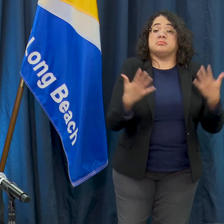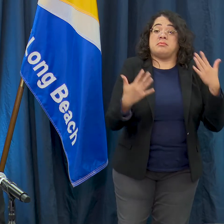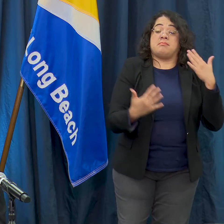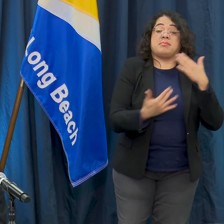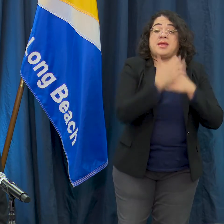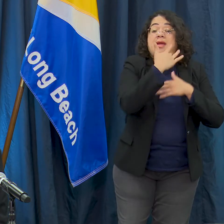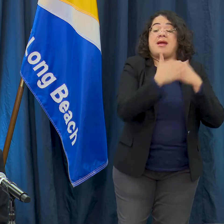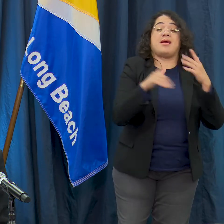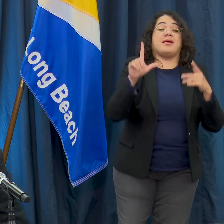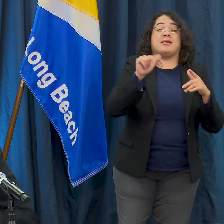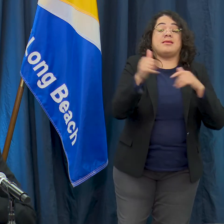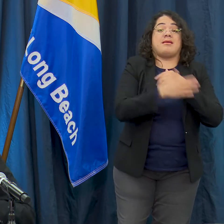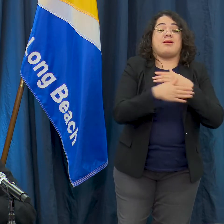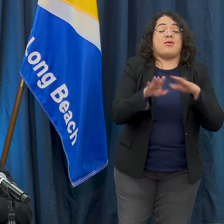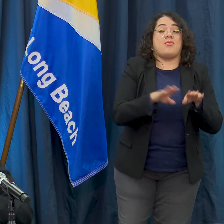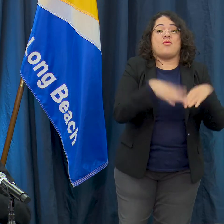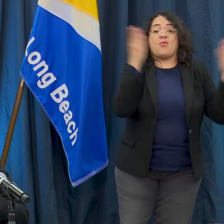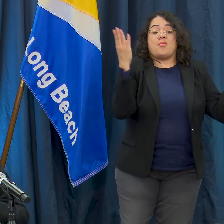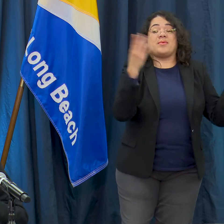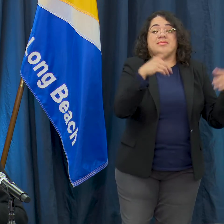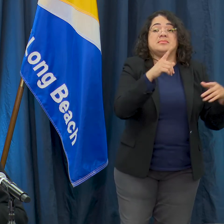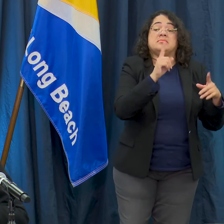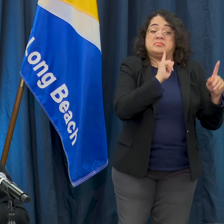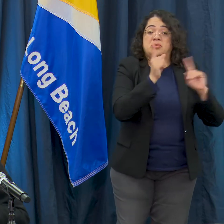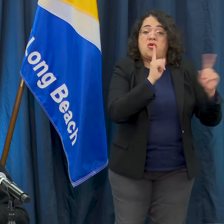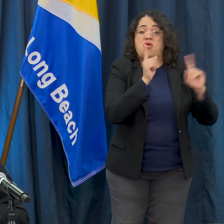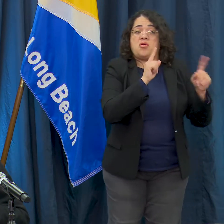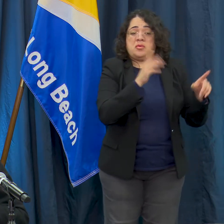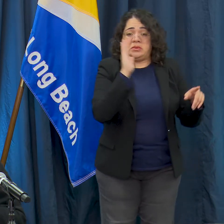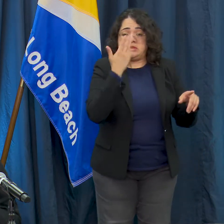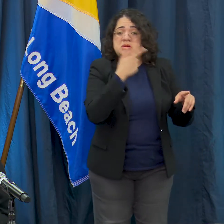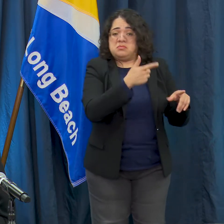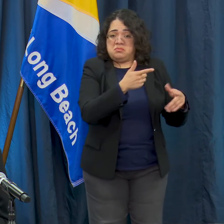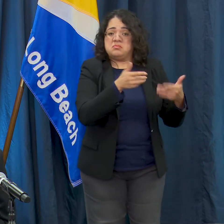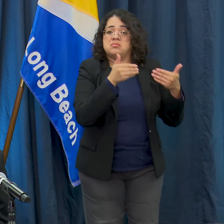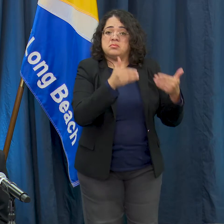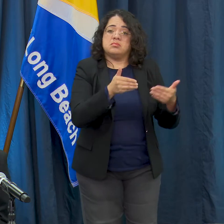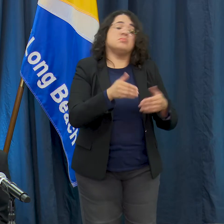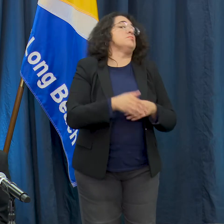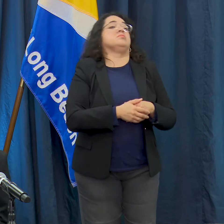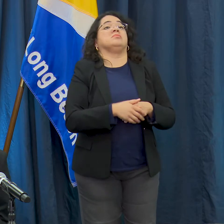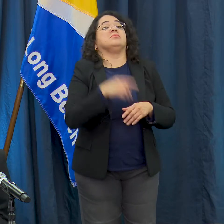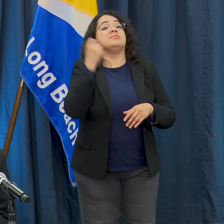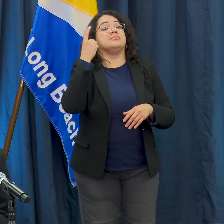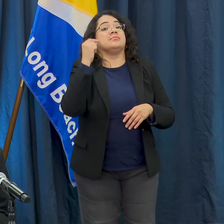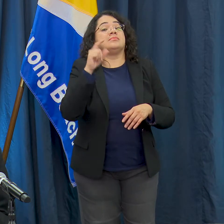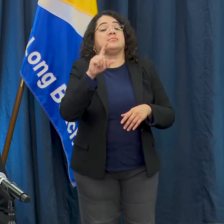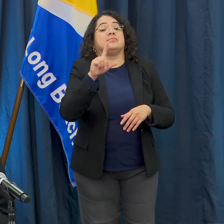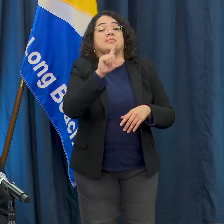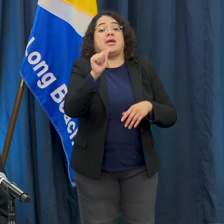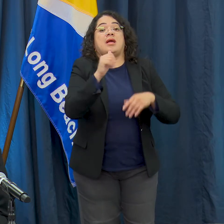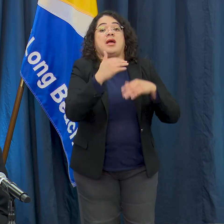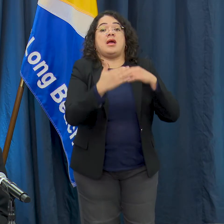County and you've seen them as you're discussing this and as Long Beach is discussing this, there are places across the county where if you reopen the